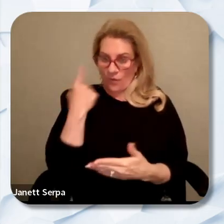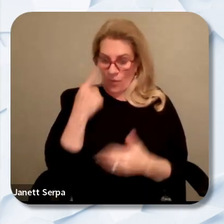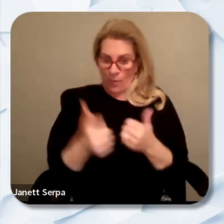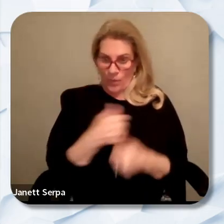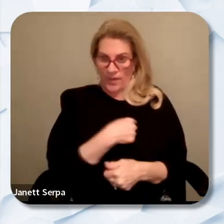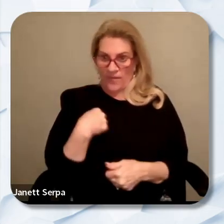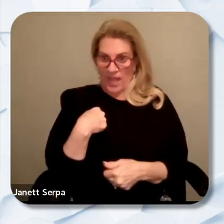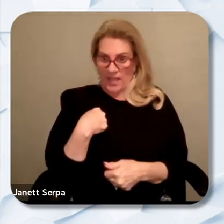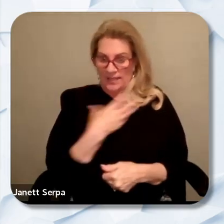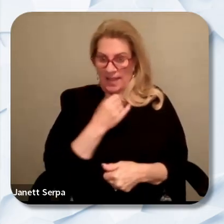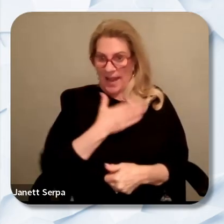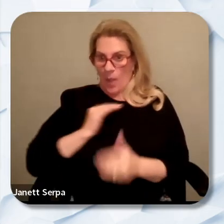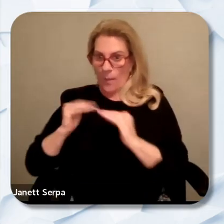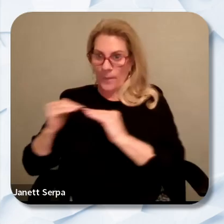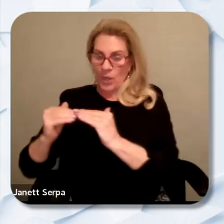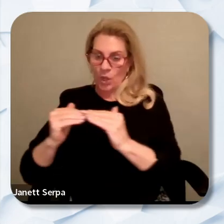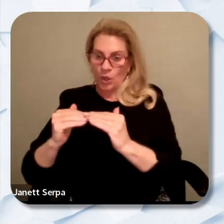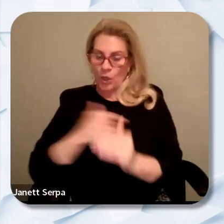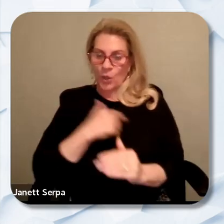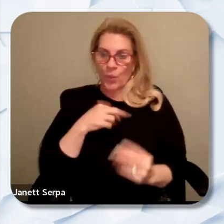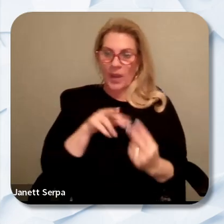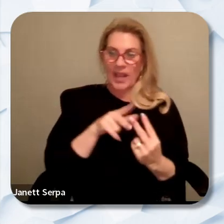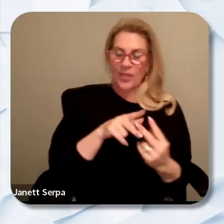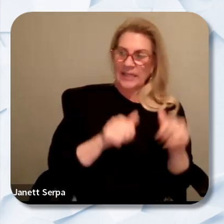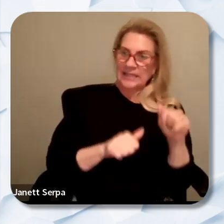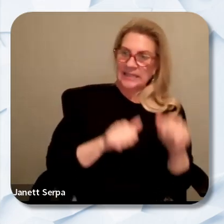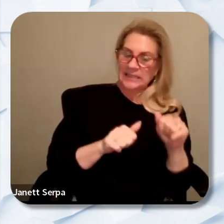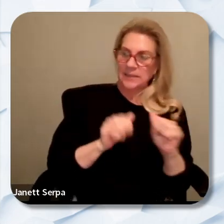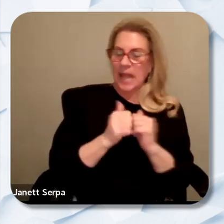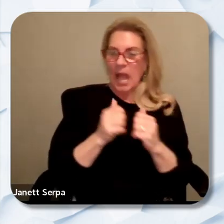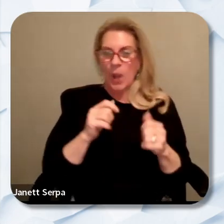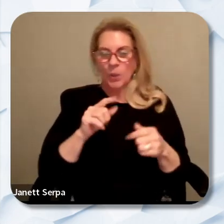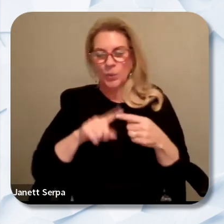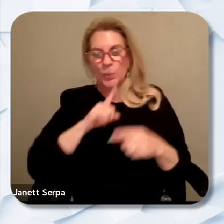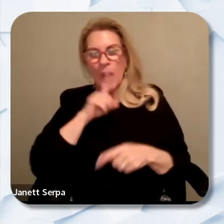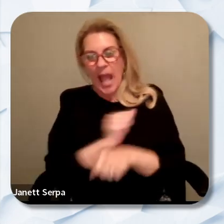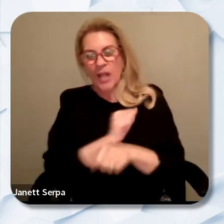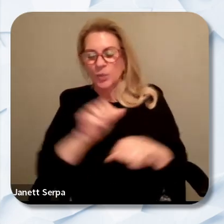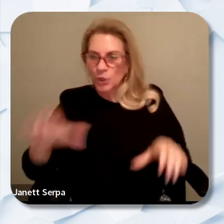and our colleagues is that we are either unsure of how to execute these strategies in ways that